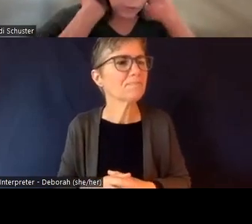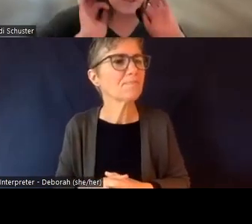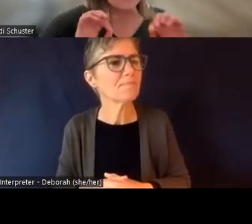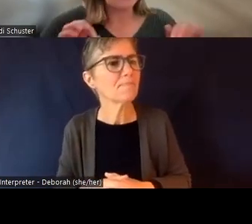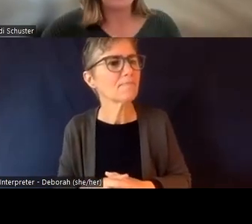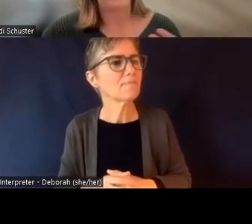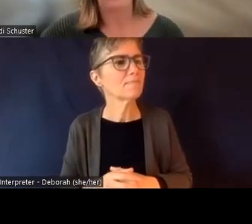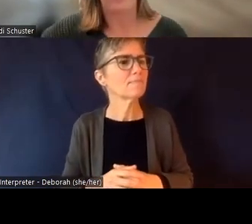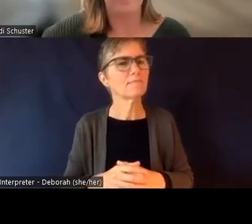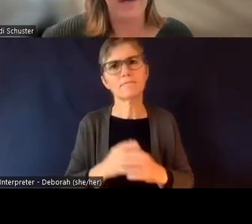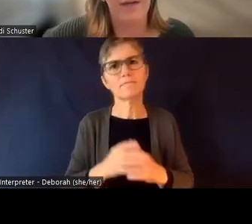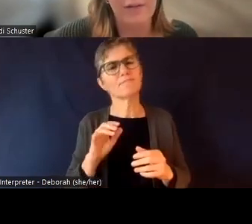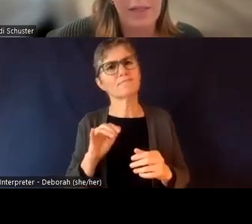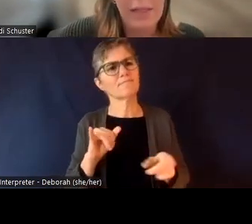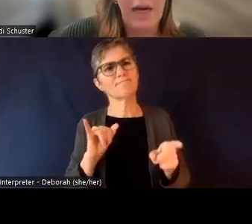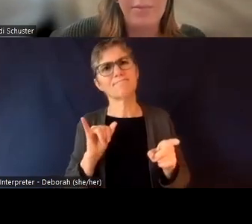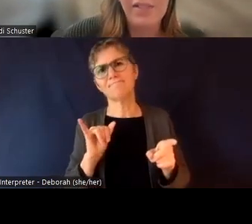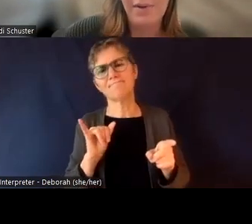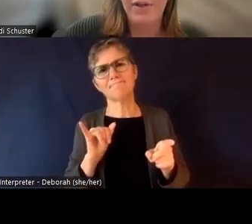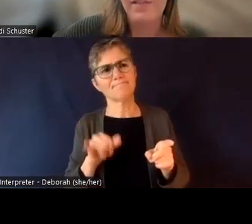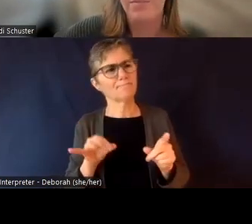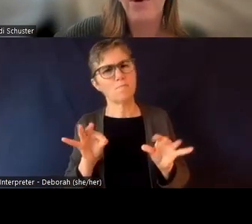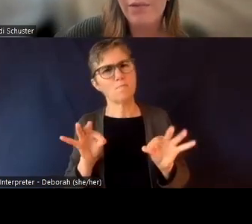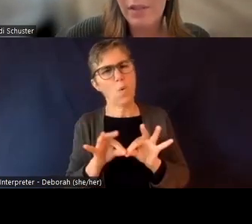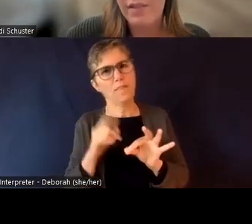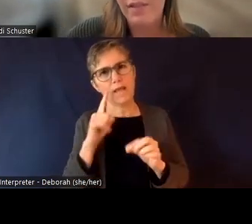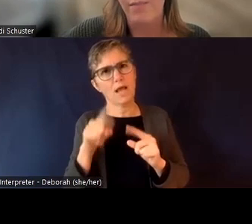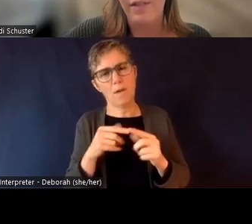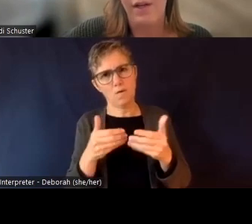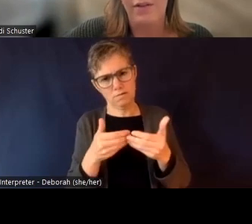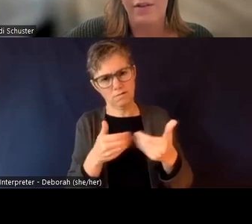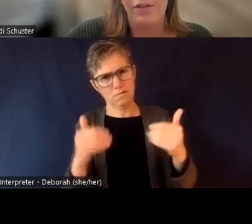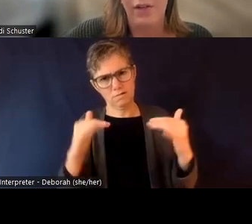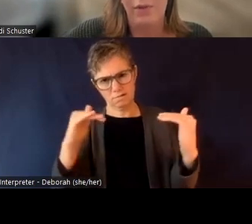critical point in thinking about disparities in prevalence of mental health distress,